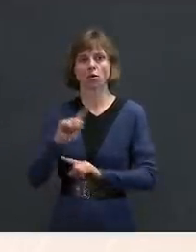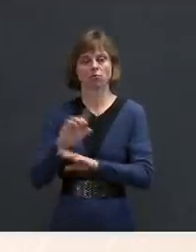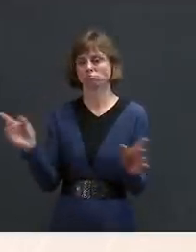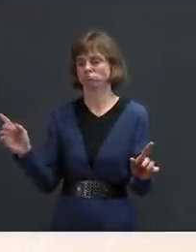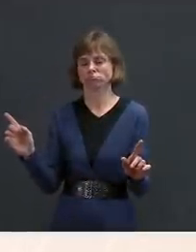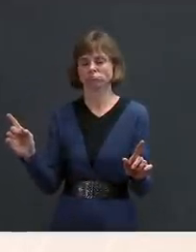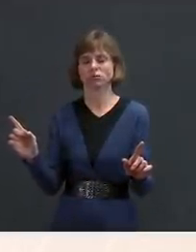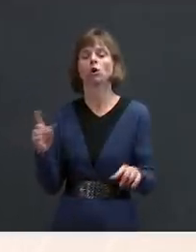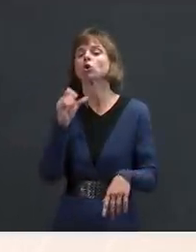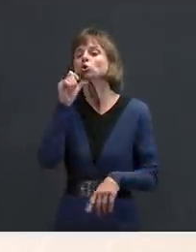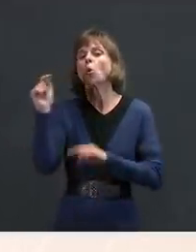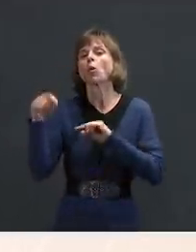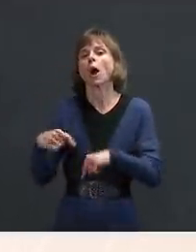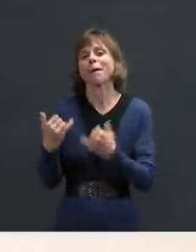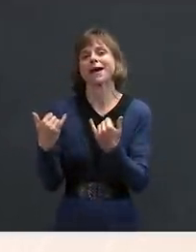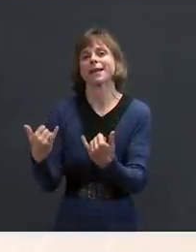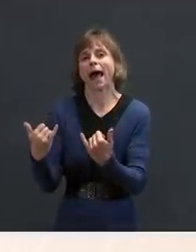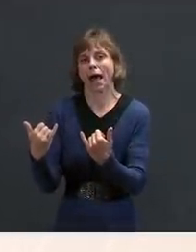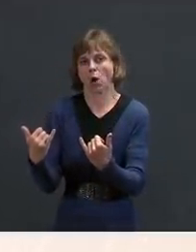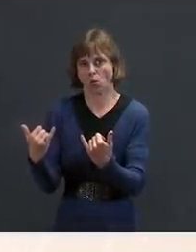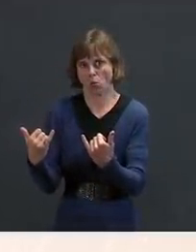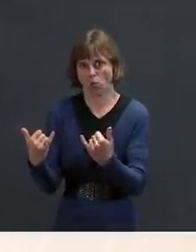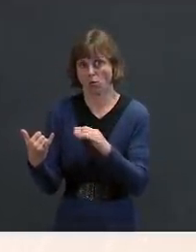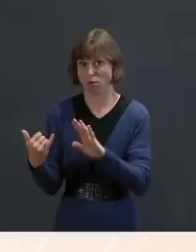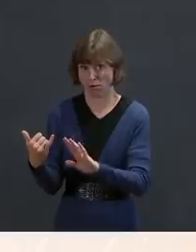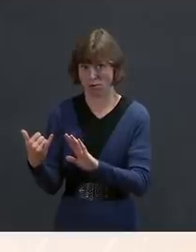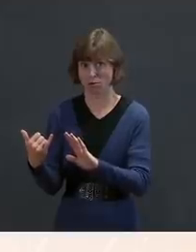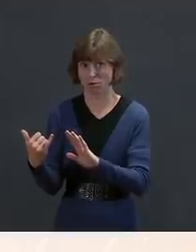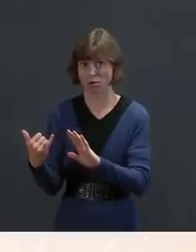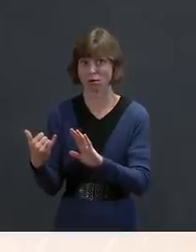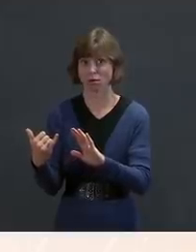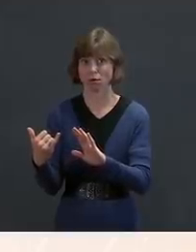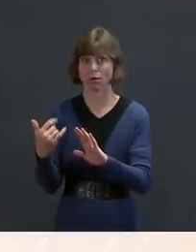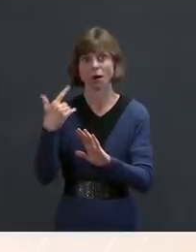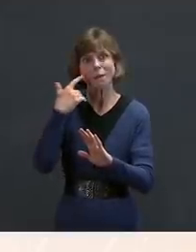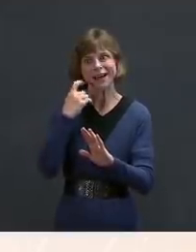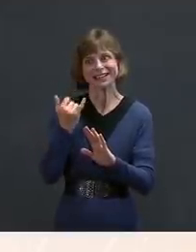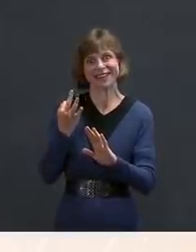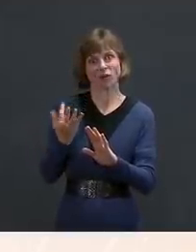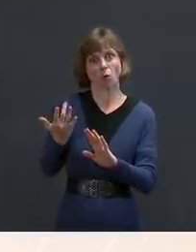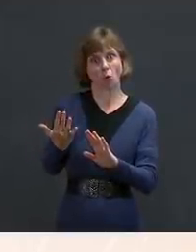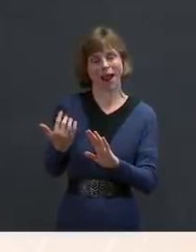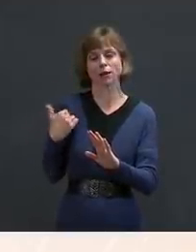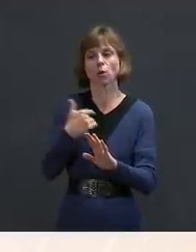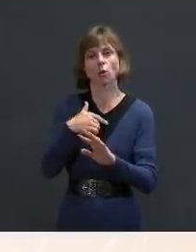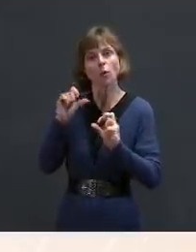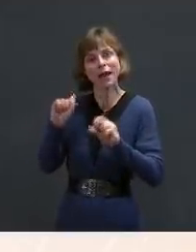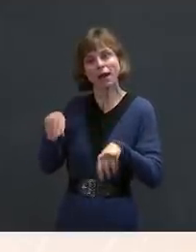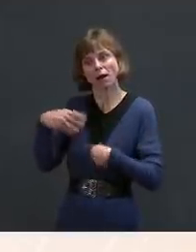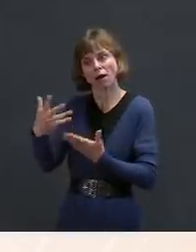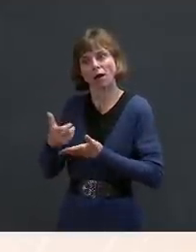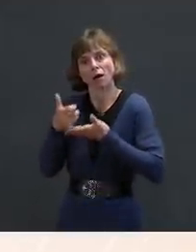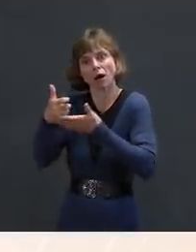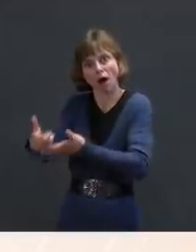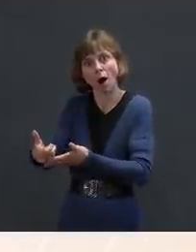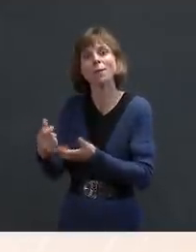because we will be able to deliver a safe and orderly process to them as quickly as possible."